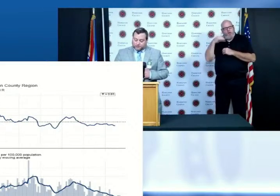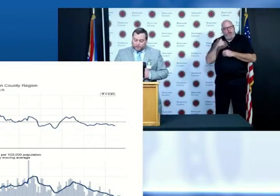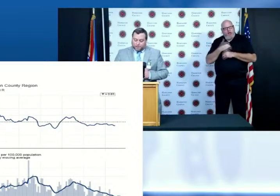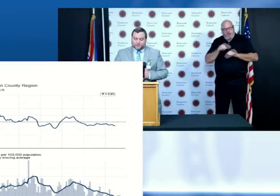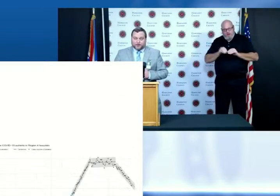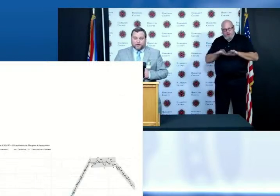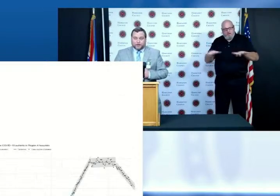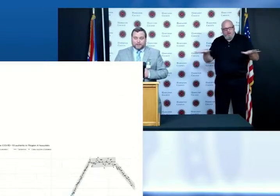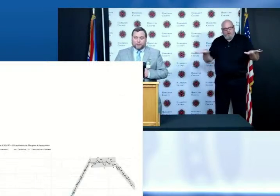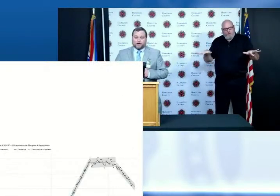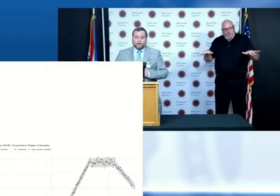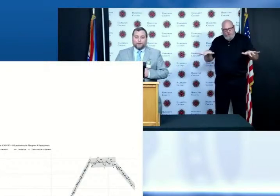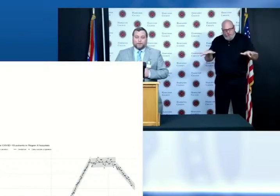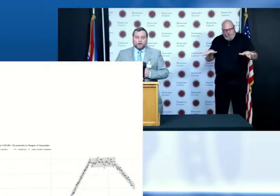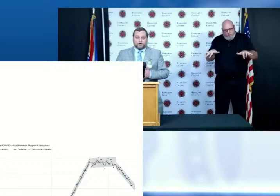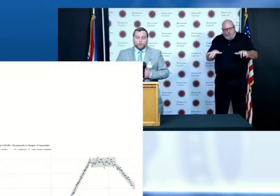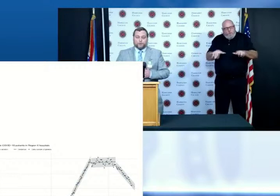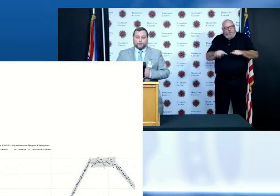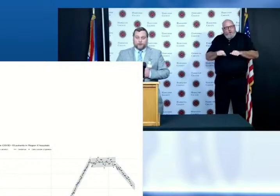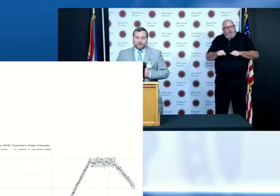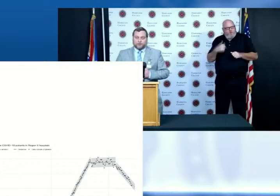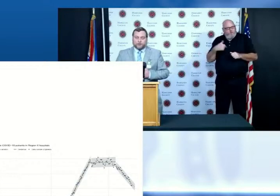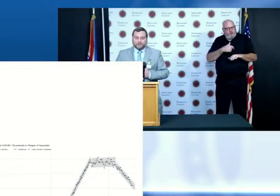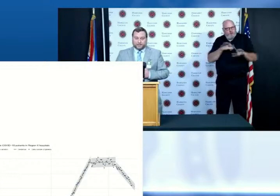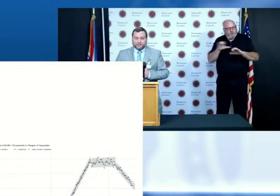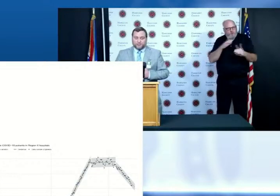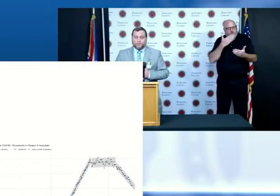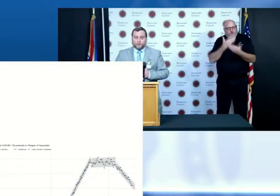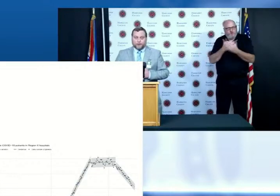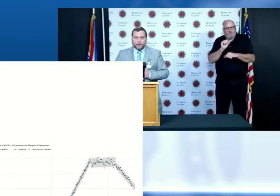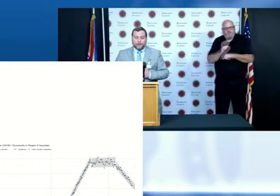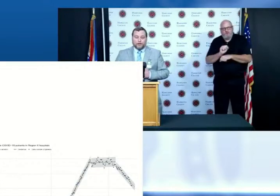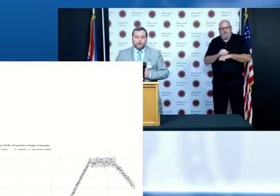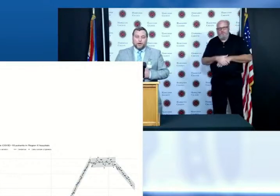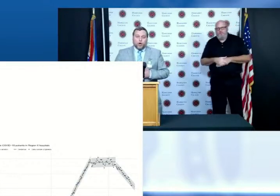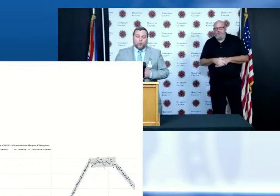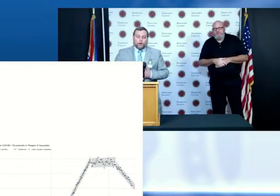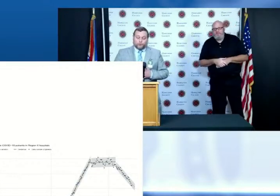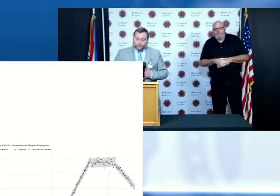are represented on the top graph are about two or three hospitalizations per day when you look at